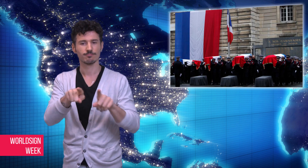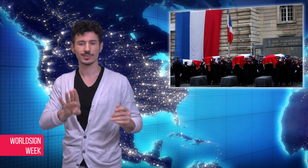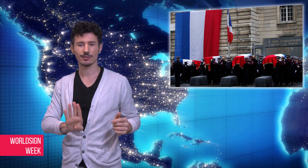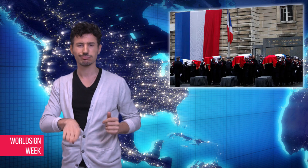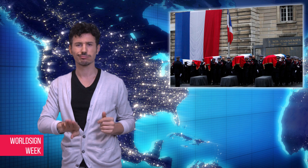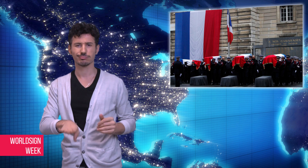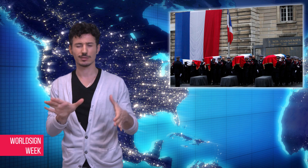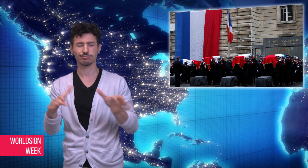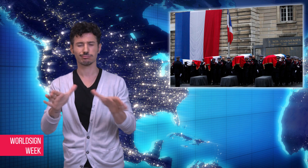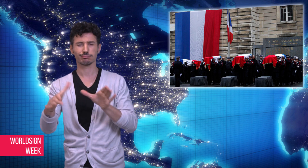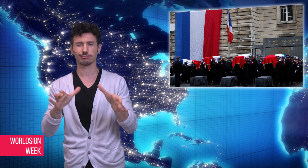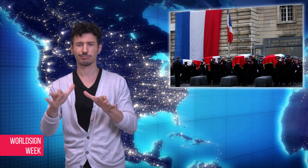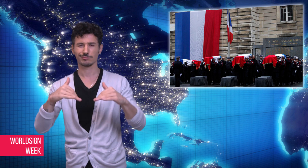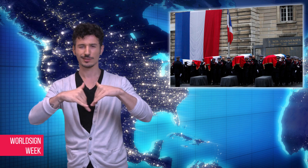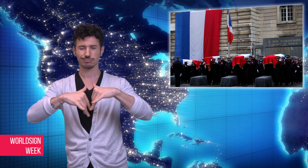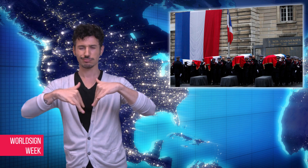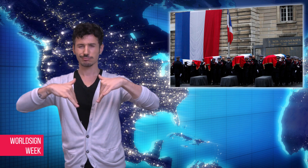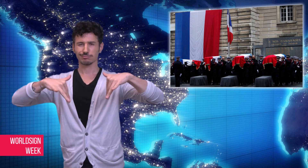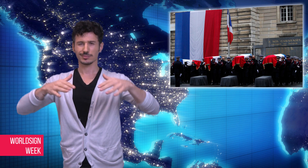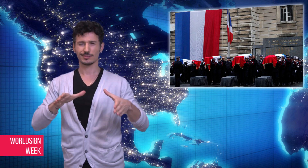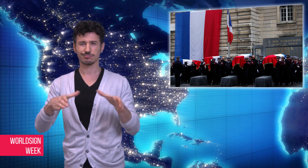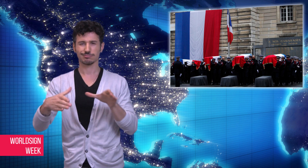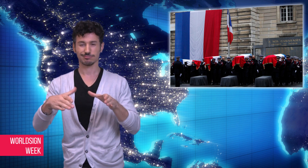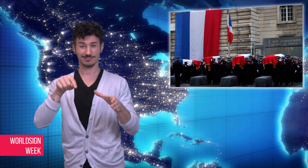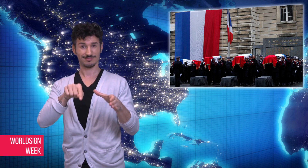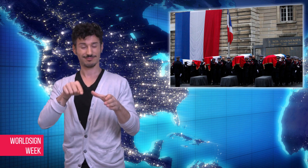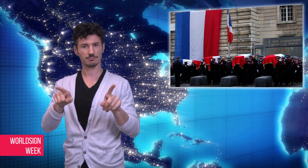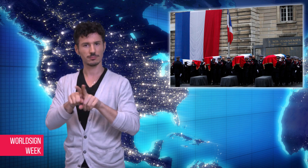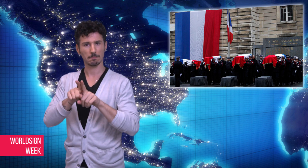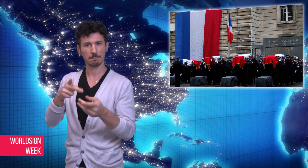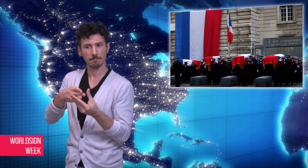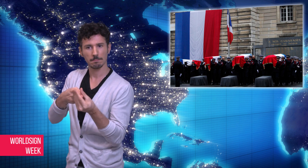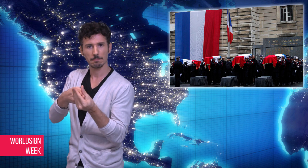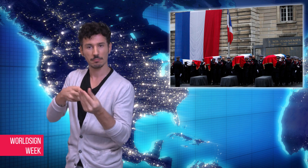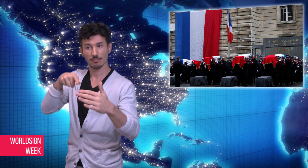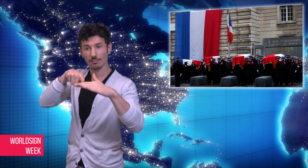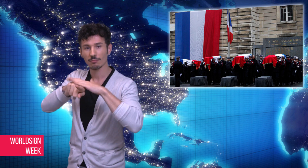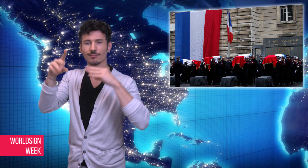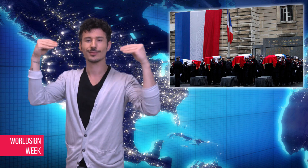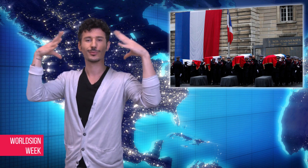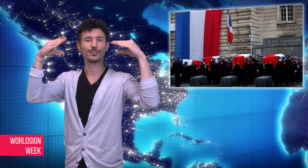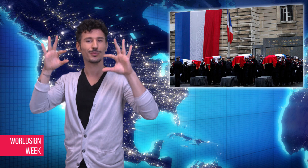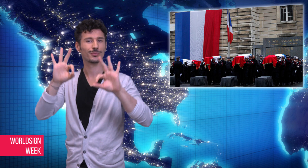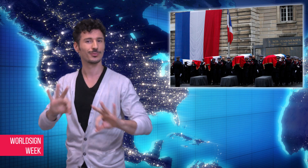After the stabbing, he was killed by police officers.